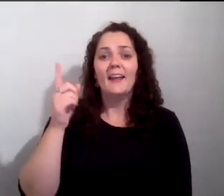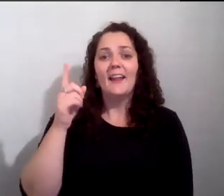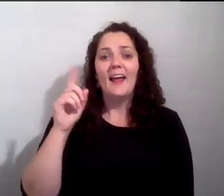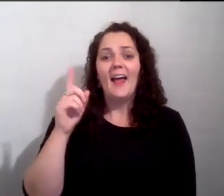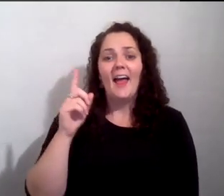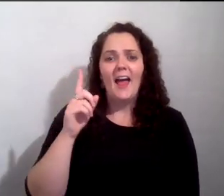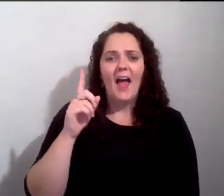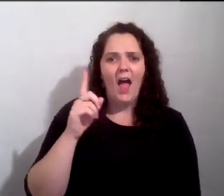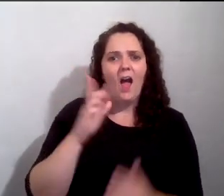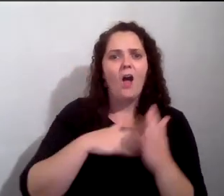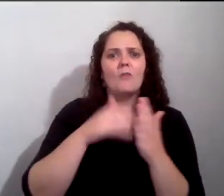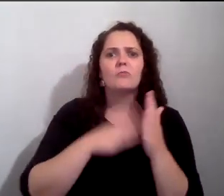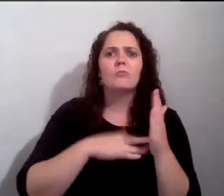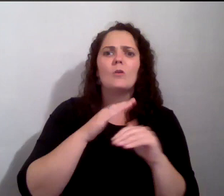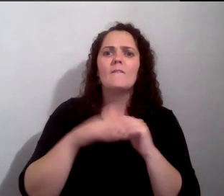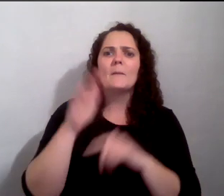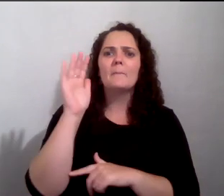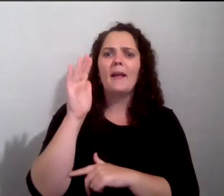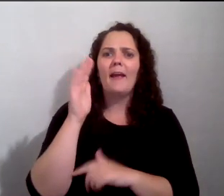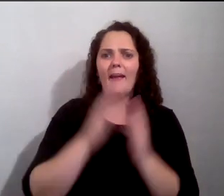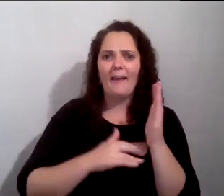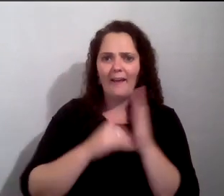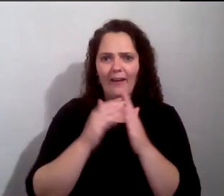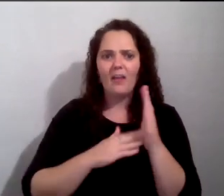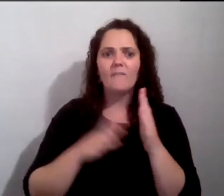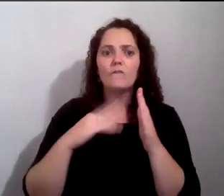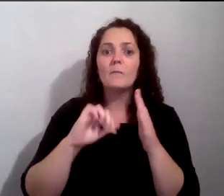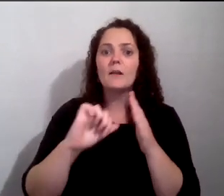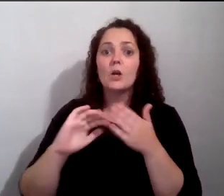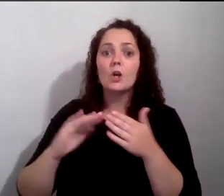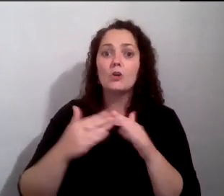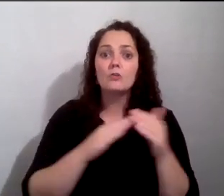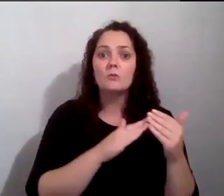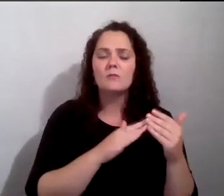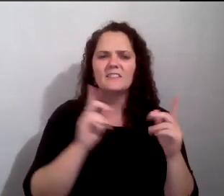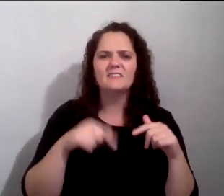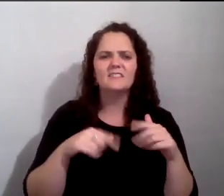exactly what makes it of interest to you know the mining industry that